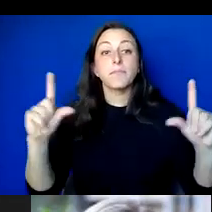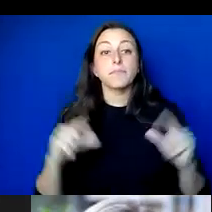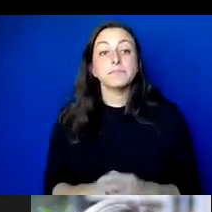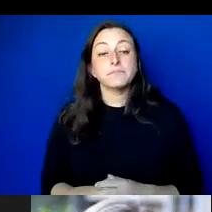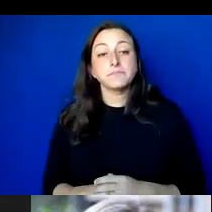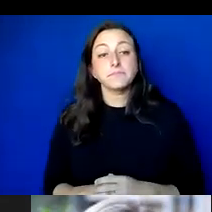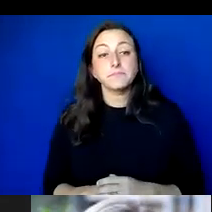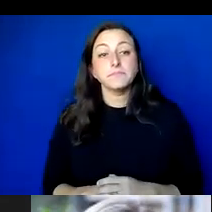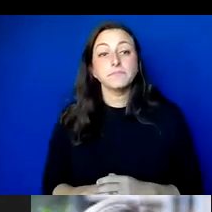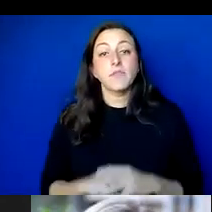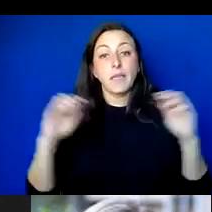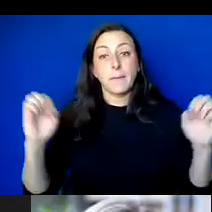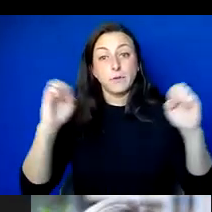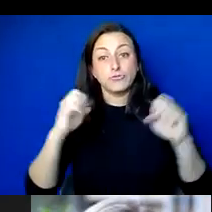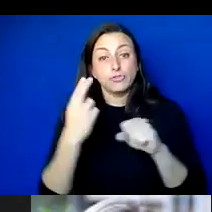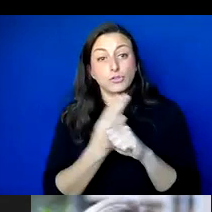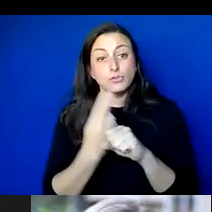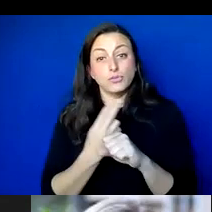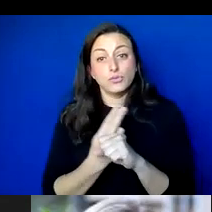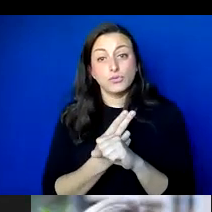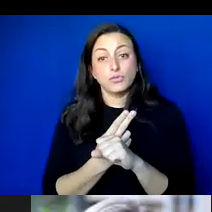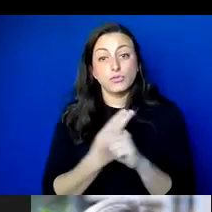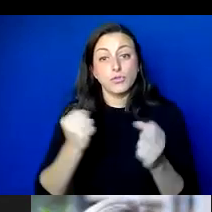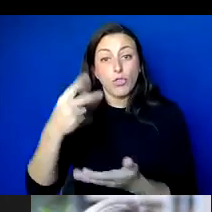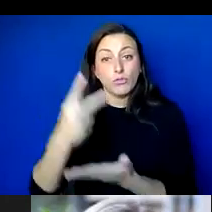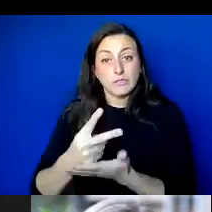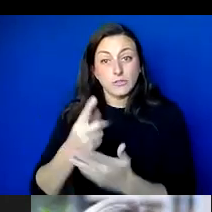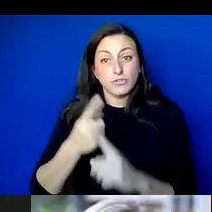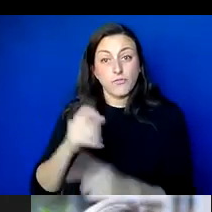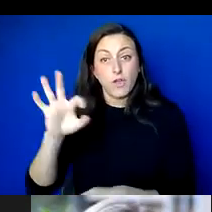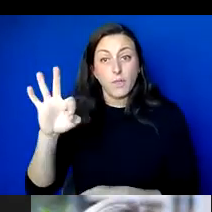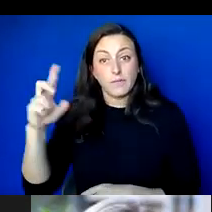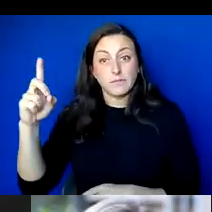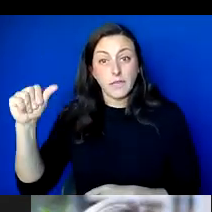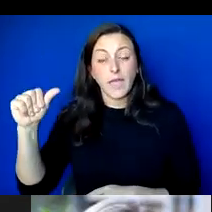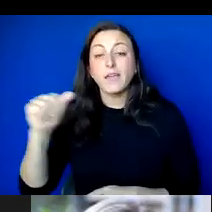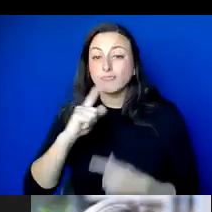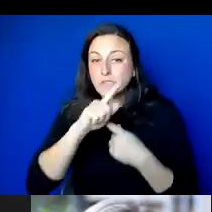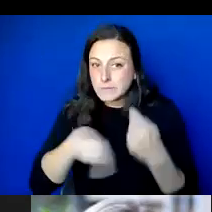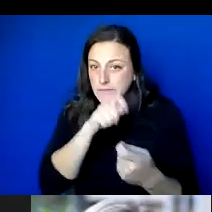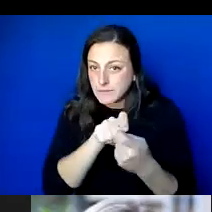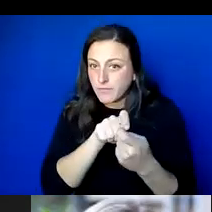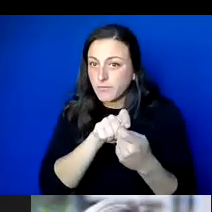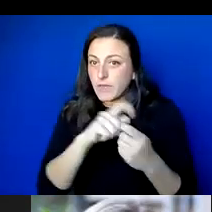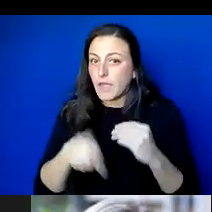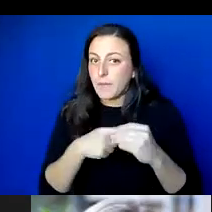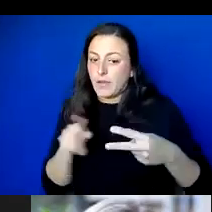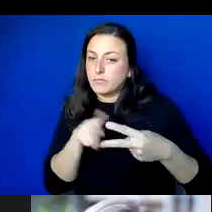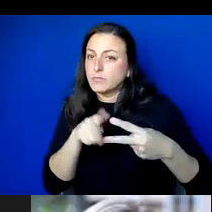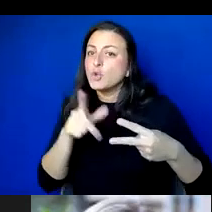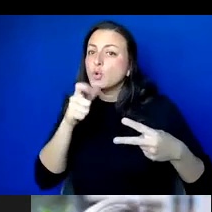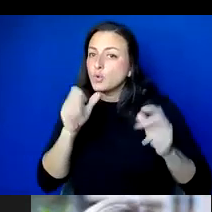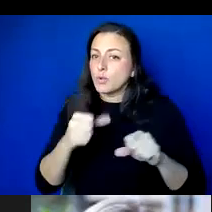The emergency use authorization was very specific about who should be receiving these medications,